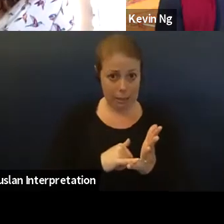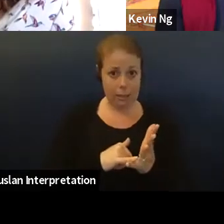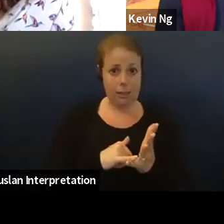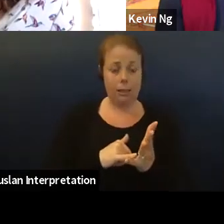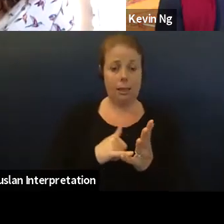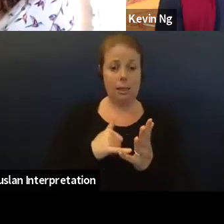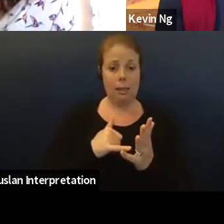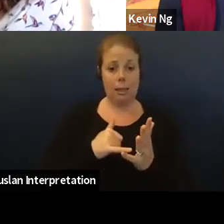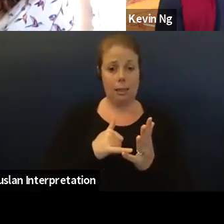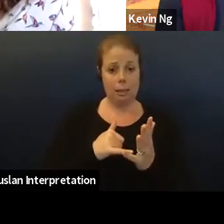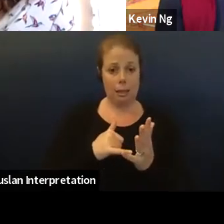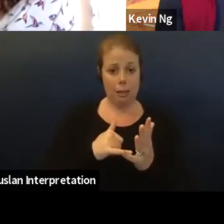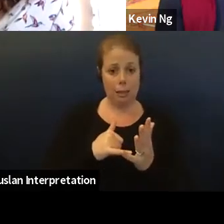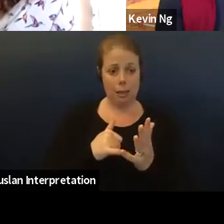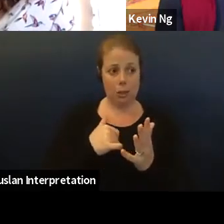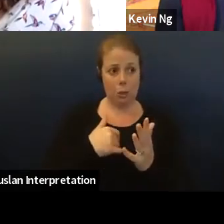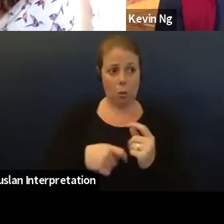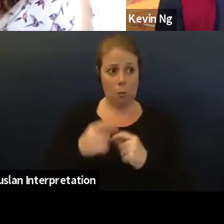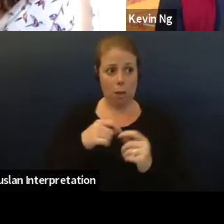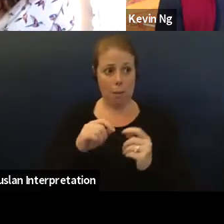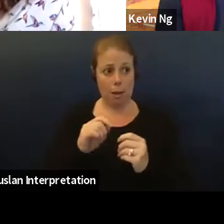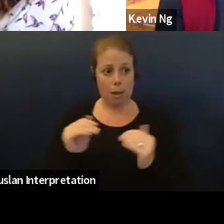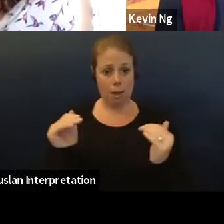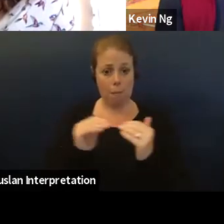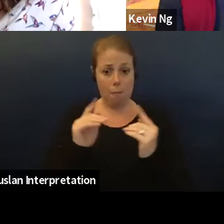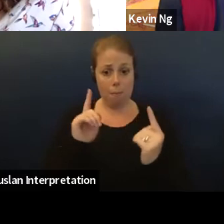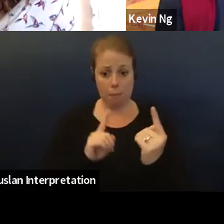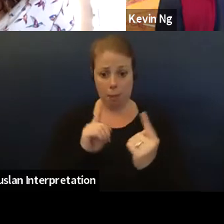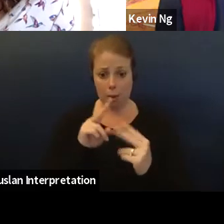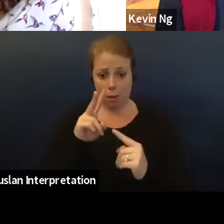me the first time because it was kind of like, you know, roll into Sydney, welcome to big time